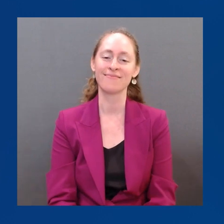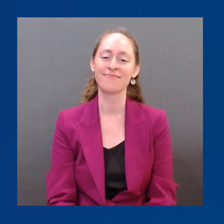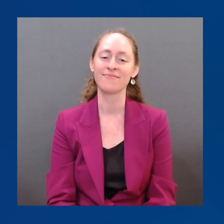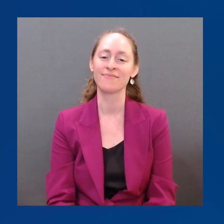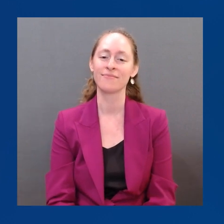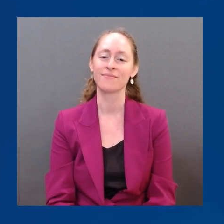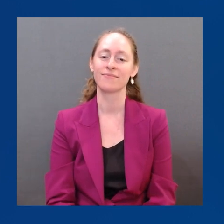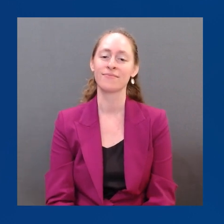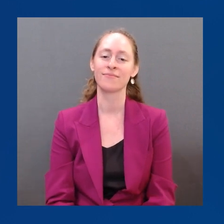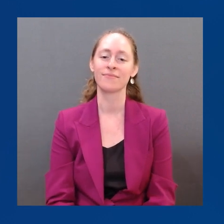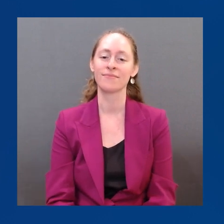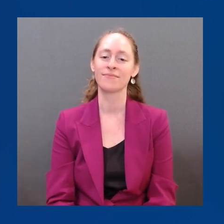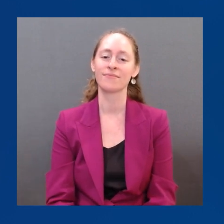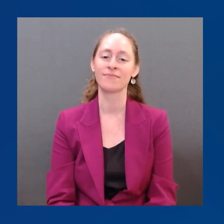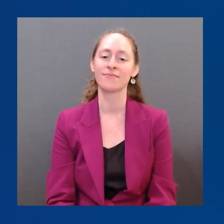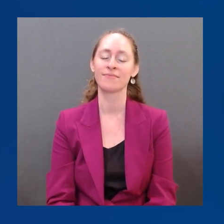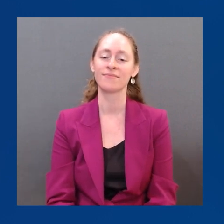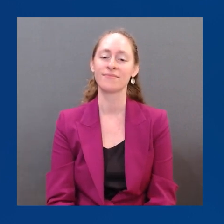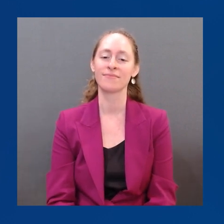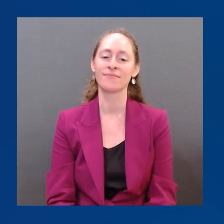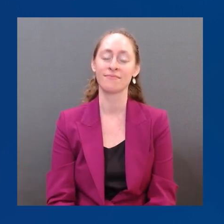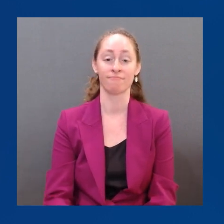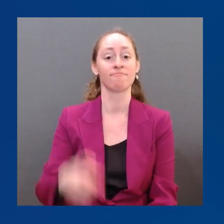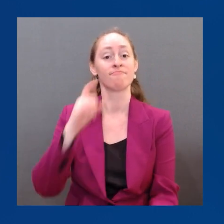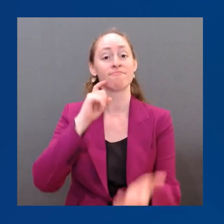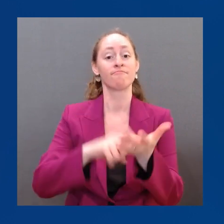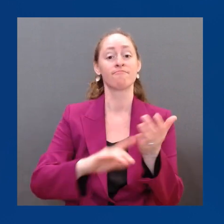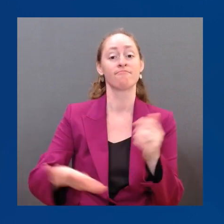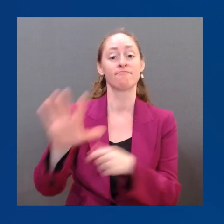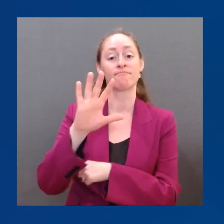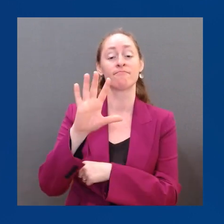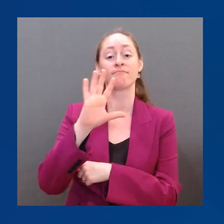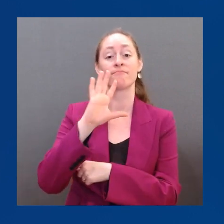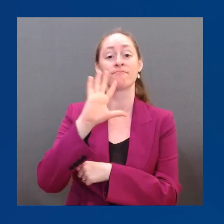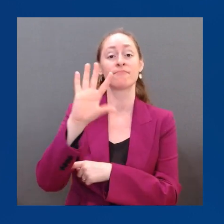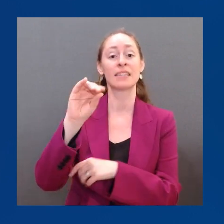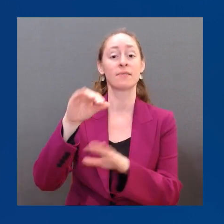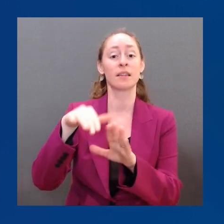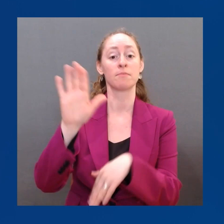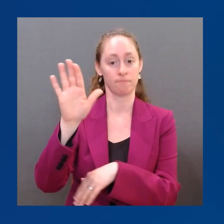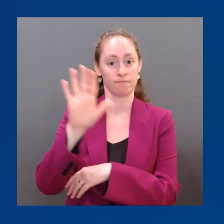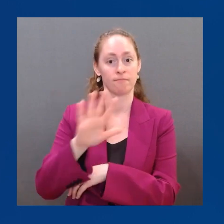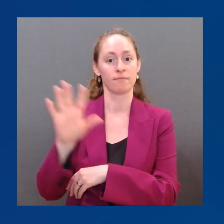62 percent have not received a COVID-19 vaccine in the last six months.